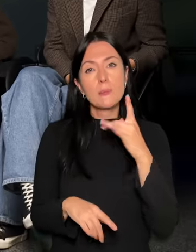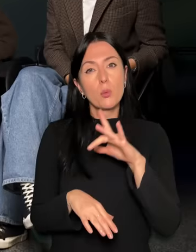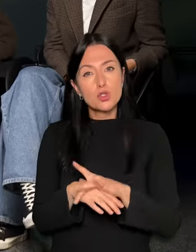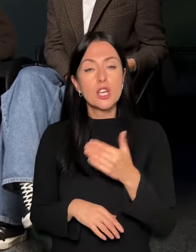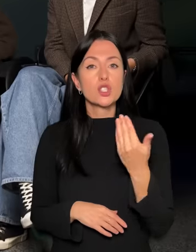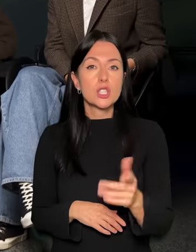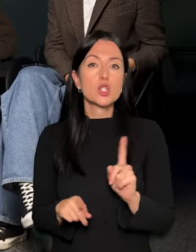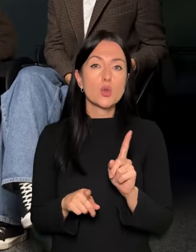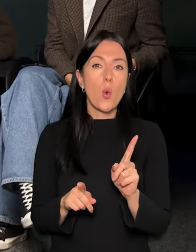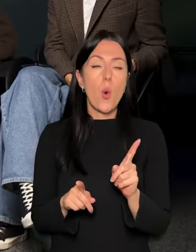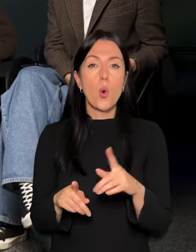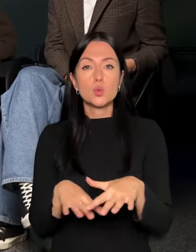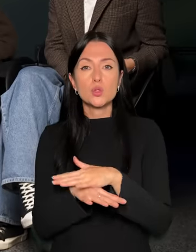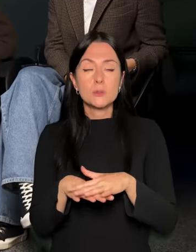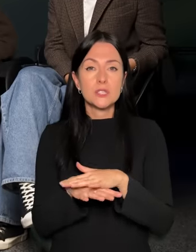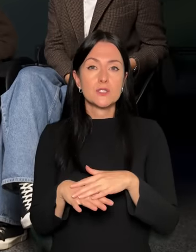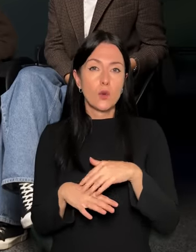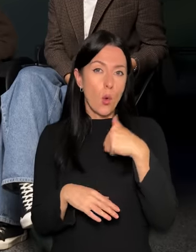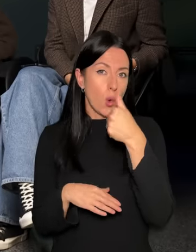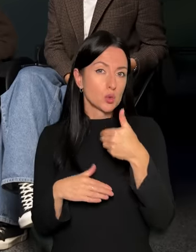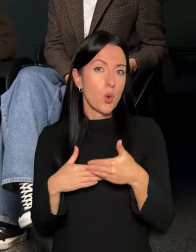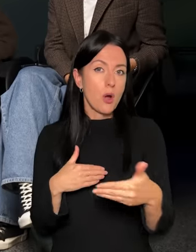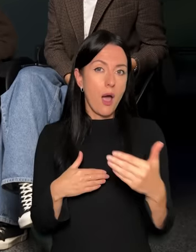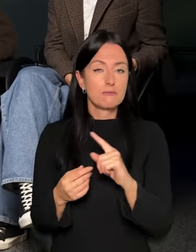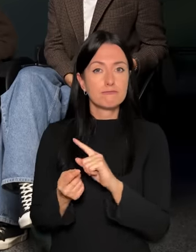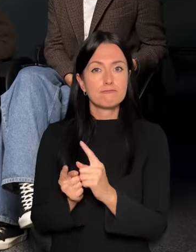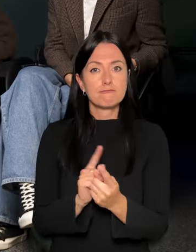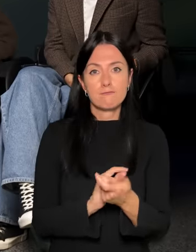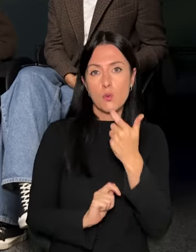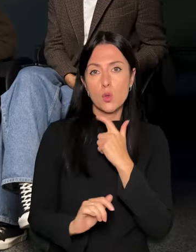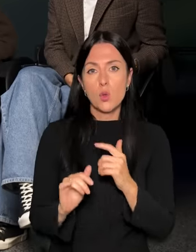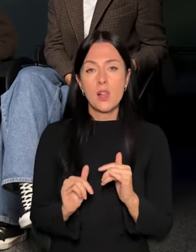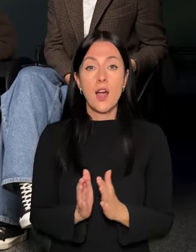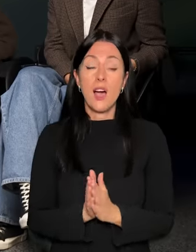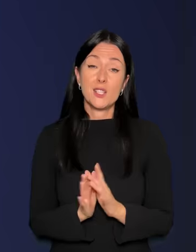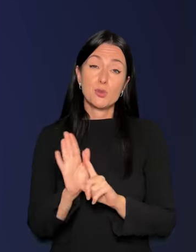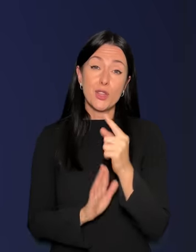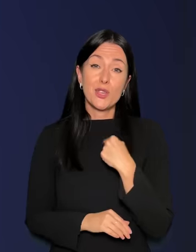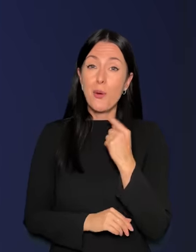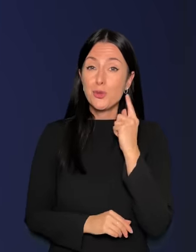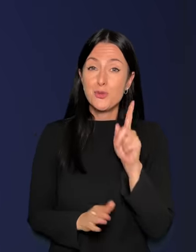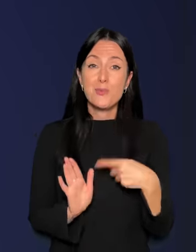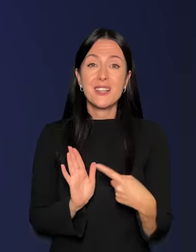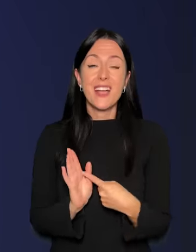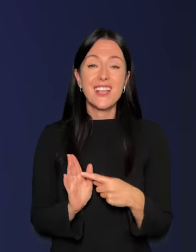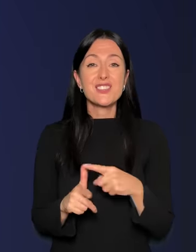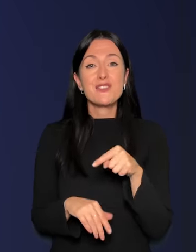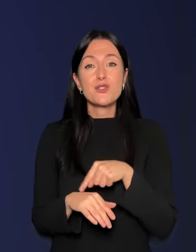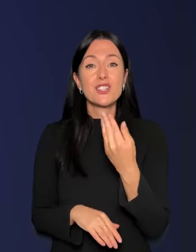Do you notice that society become more tolerant over the years? First, I initially heard the question as